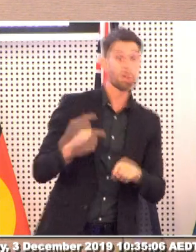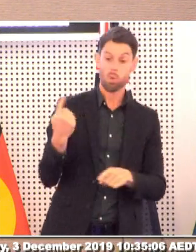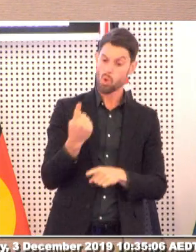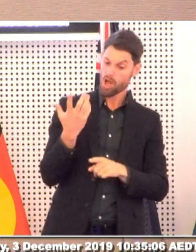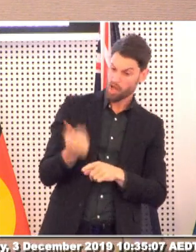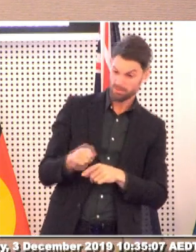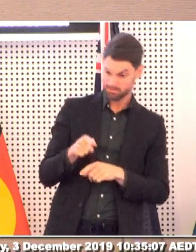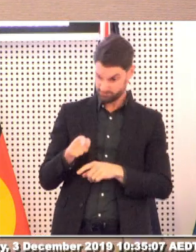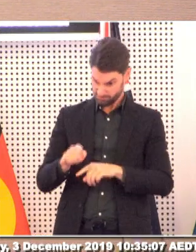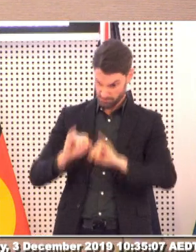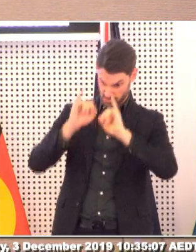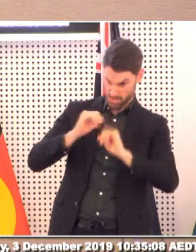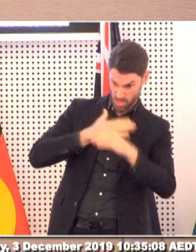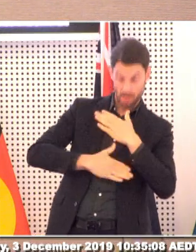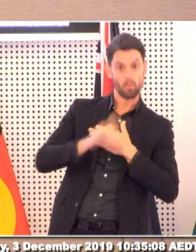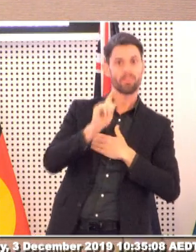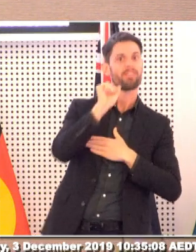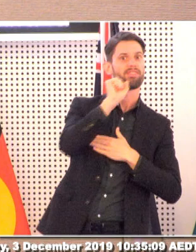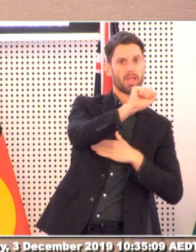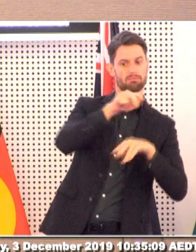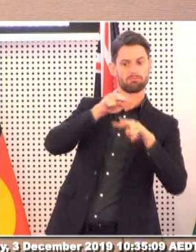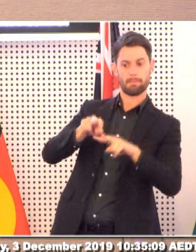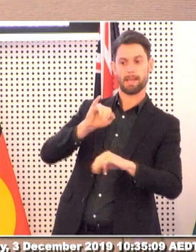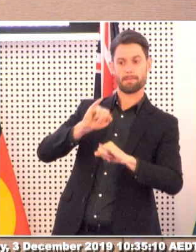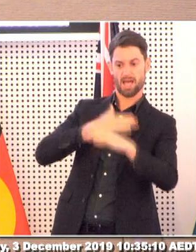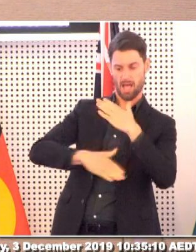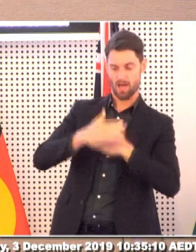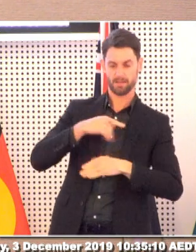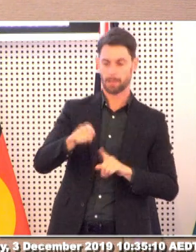clustering or taking a few different people with – considered to have challenging behaviours